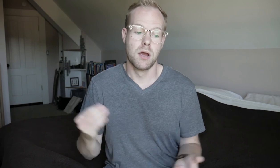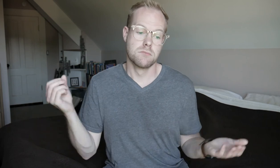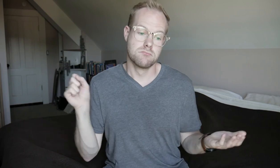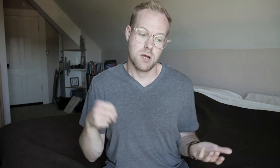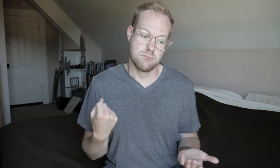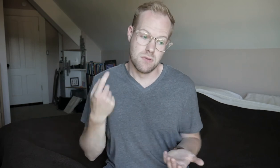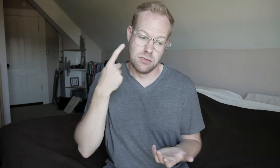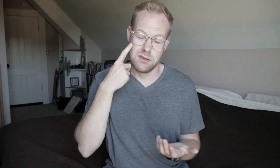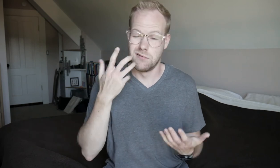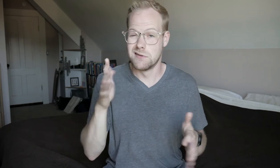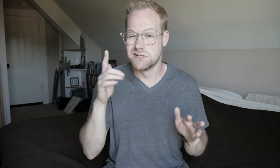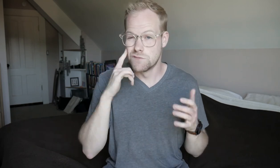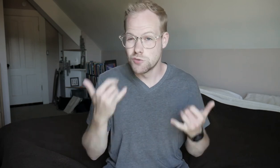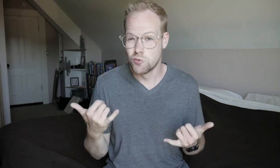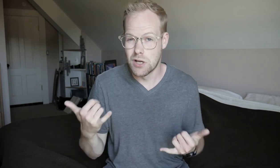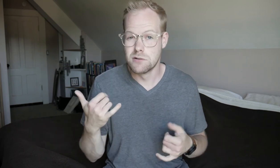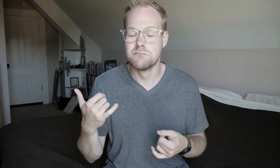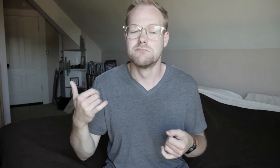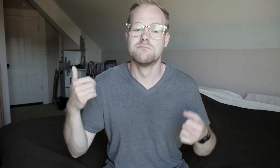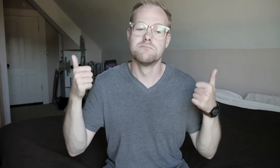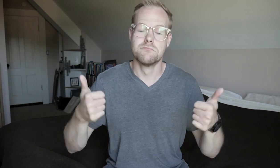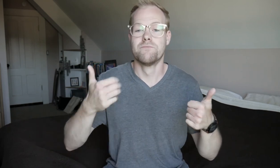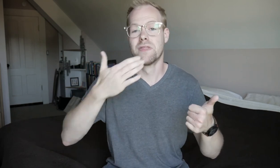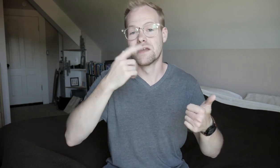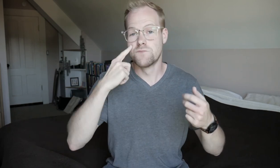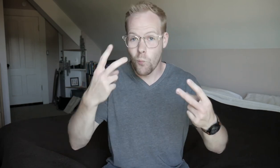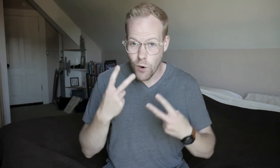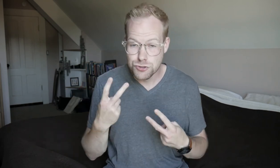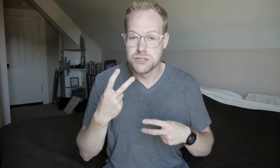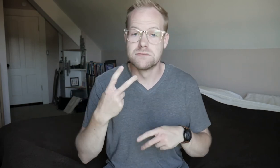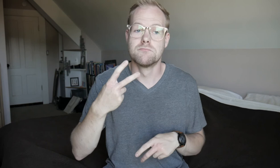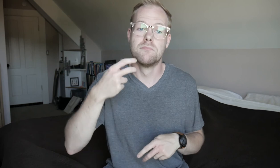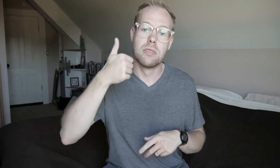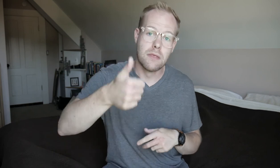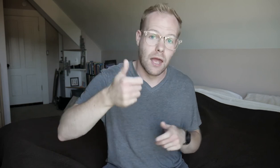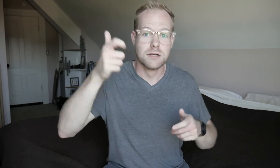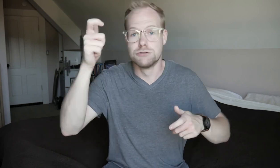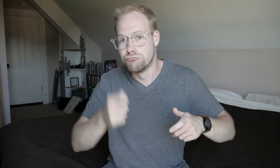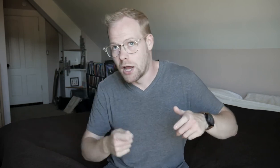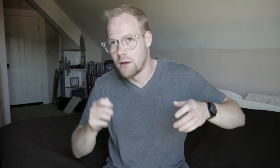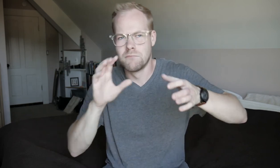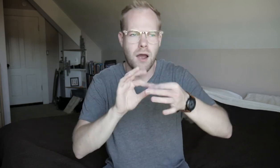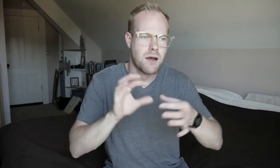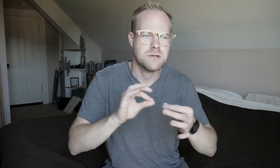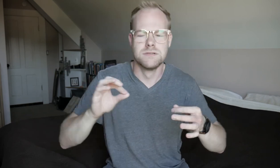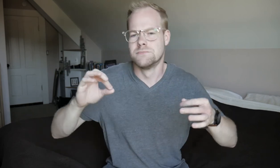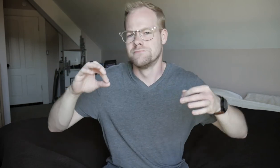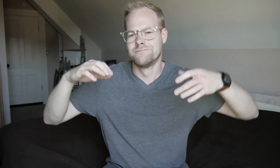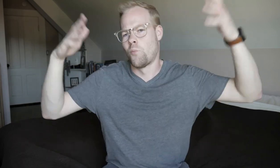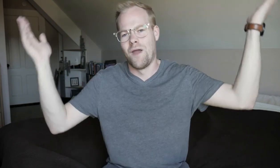And yeah, I think that's it for today. Thanks for watching. Like, subscribe, comment...Whatever.